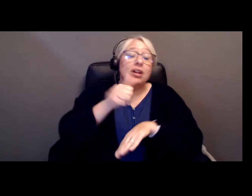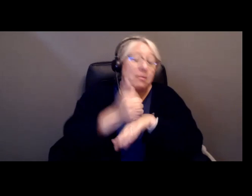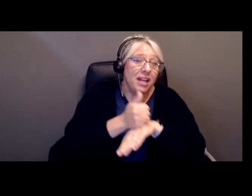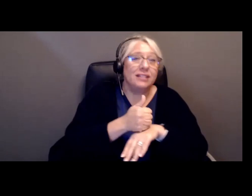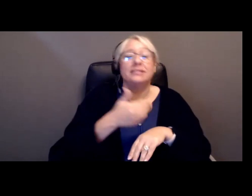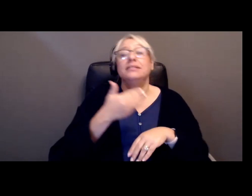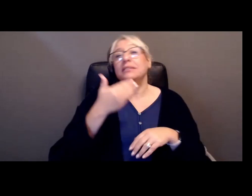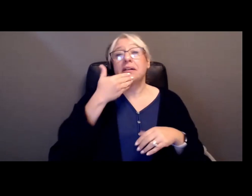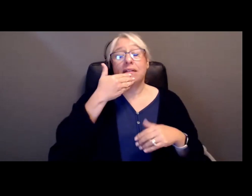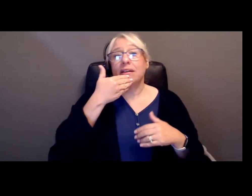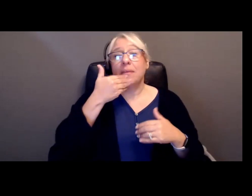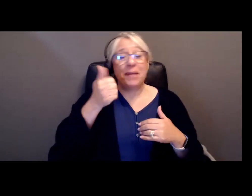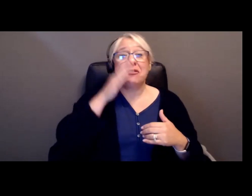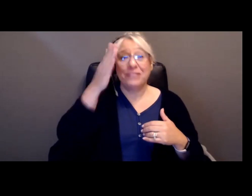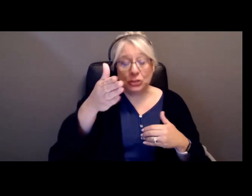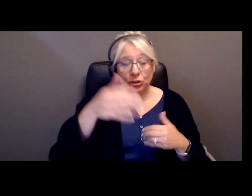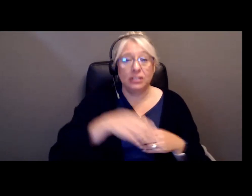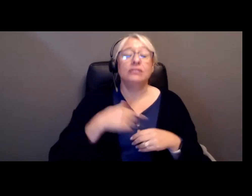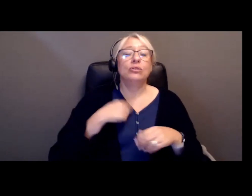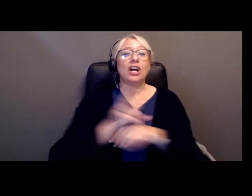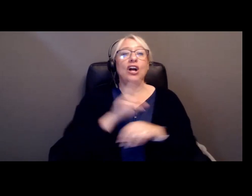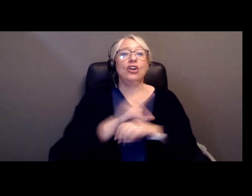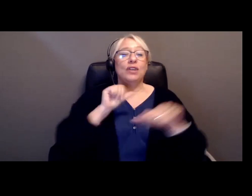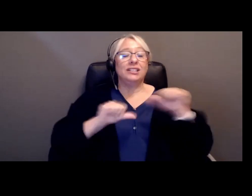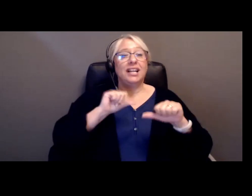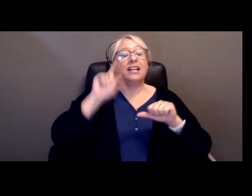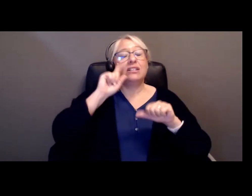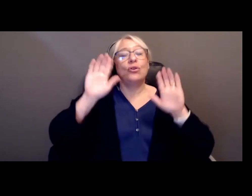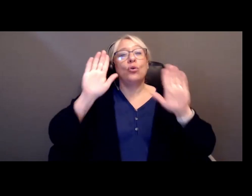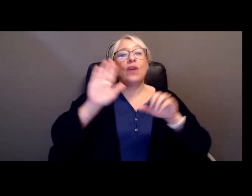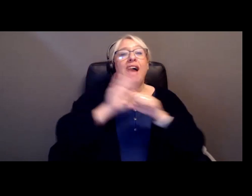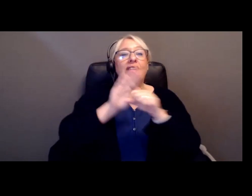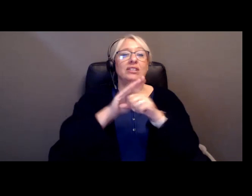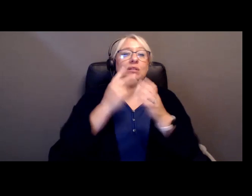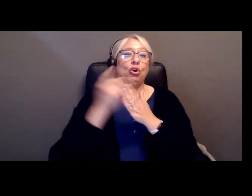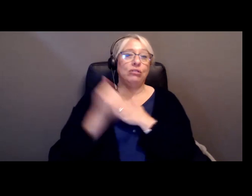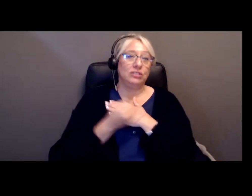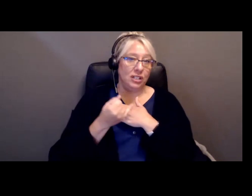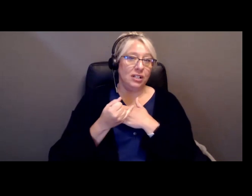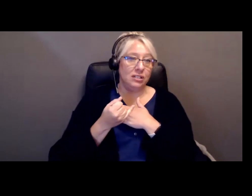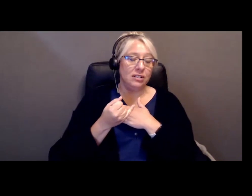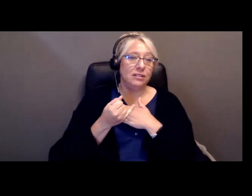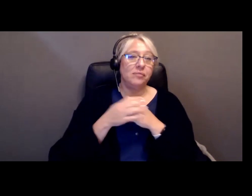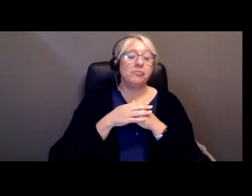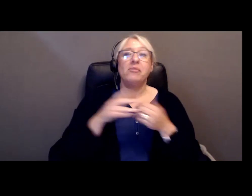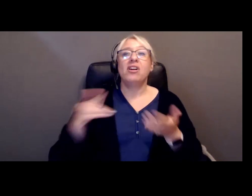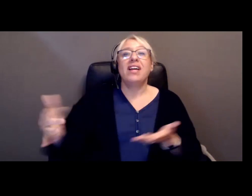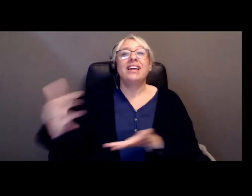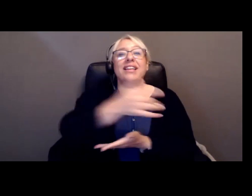I used science as part of a great advocacy project gathering together all the materials